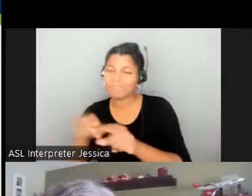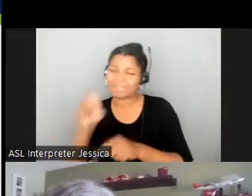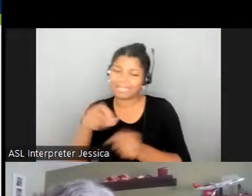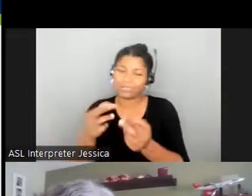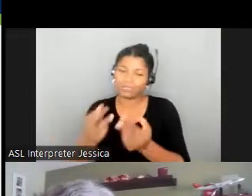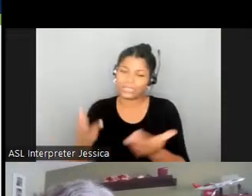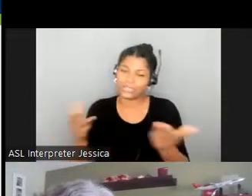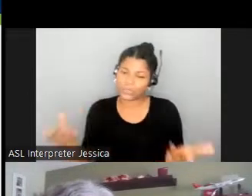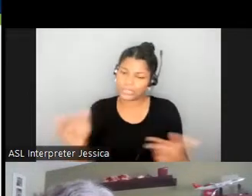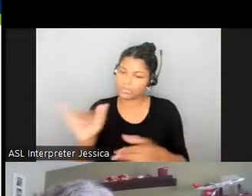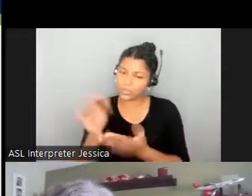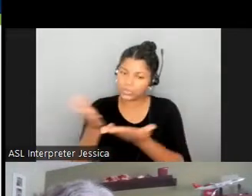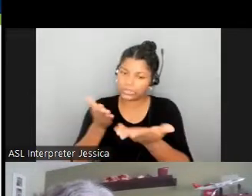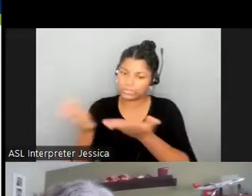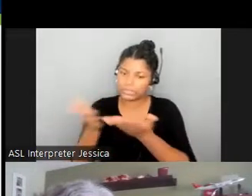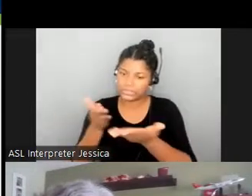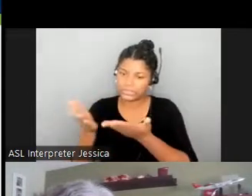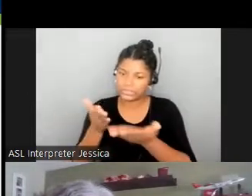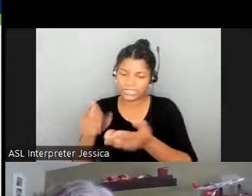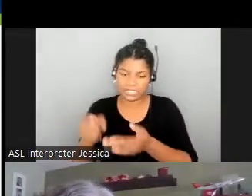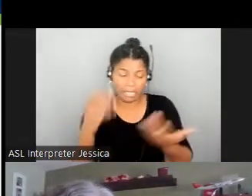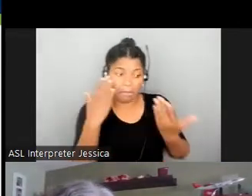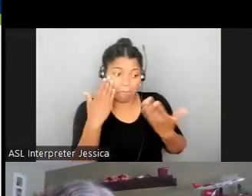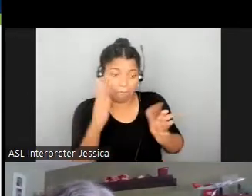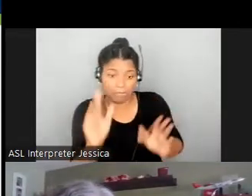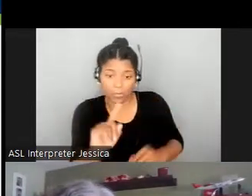to do that, and they didn't know where to turn.